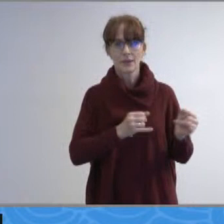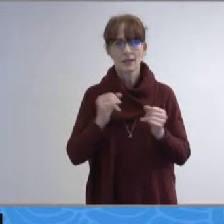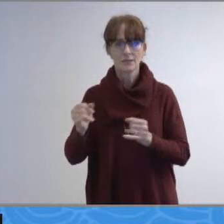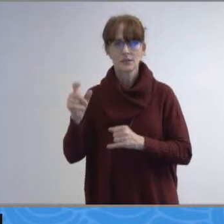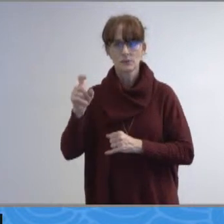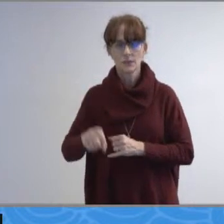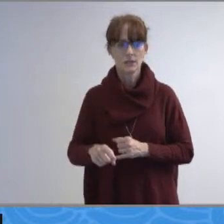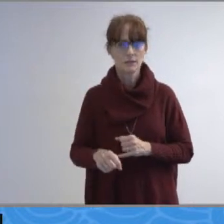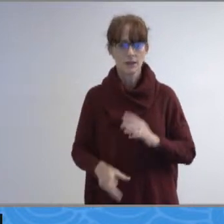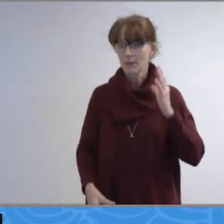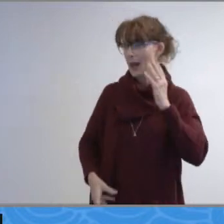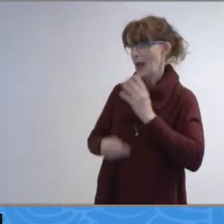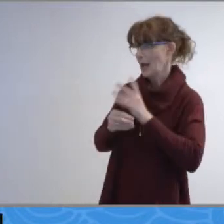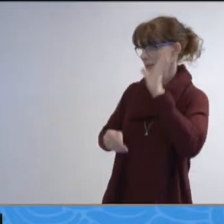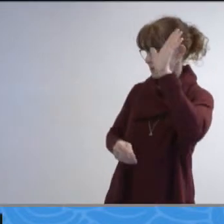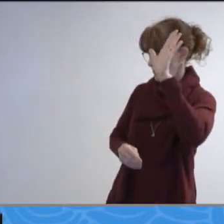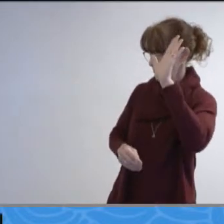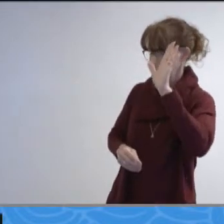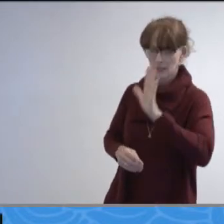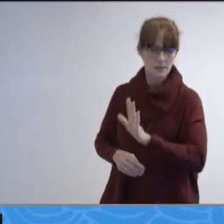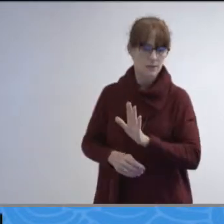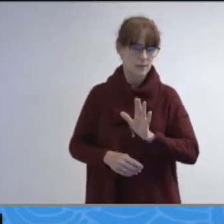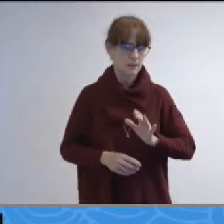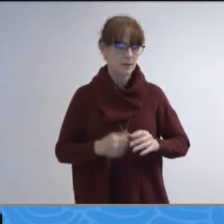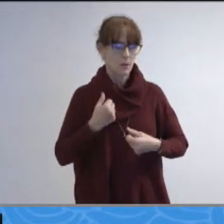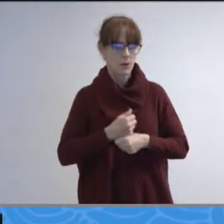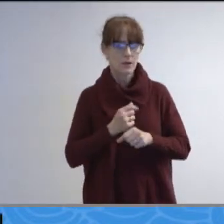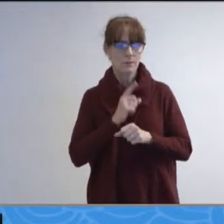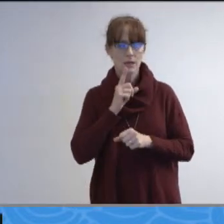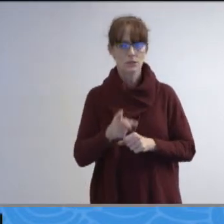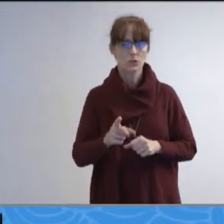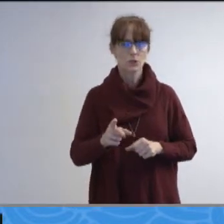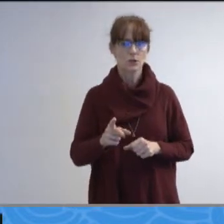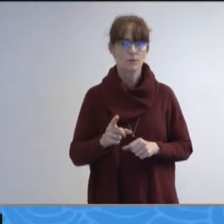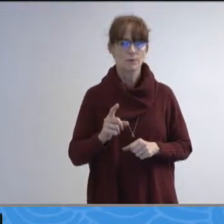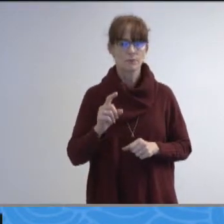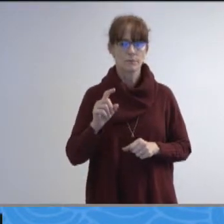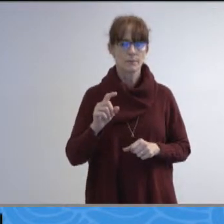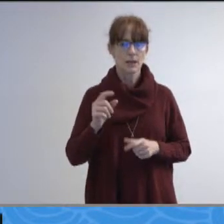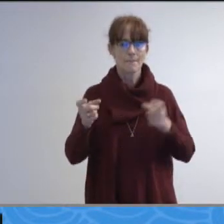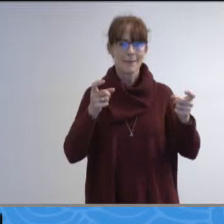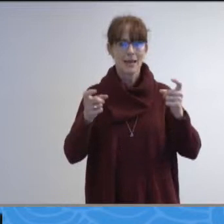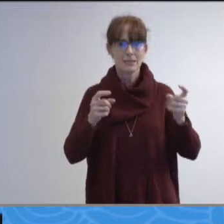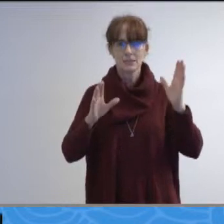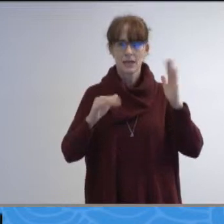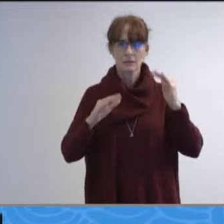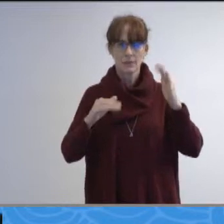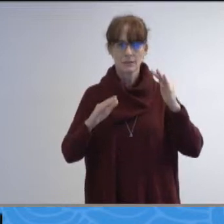And if I could jump in there, Kevin, just for a second, I do want to make sure we manage expectations as well.